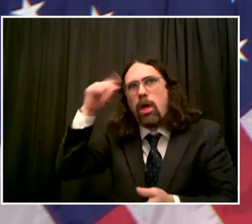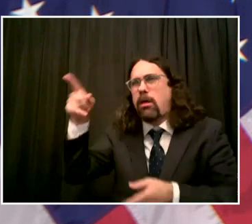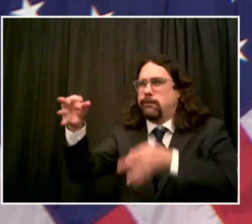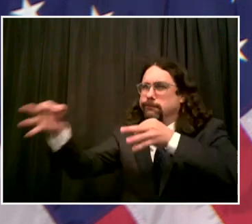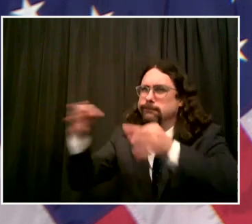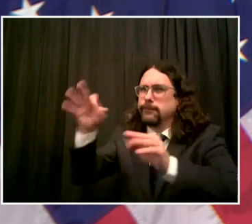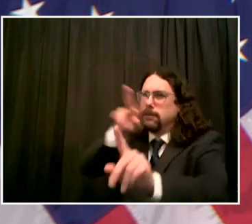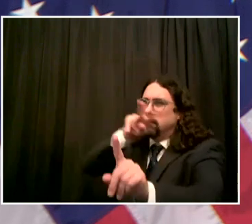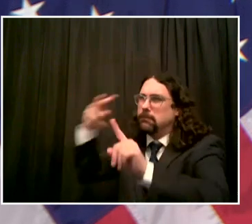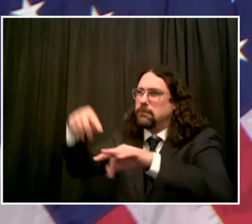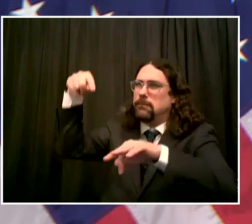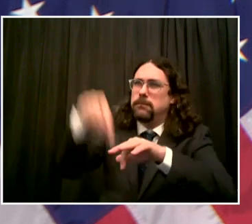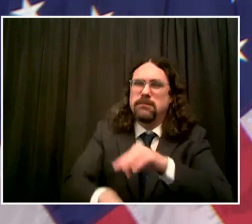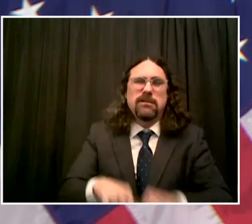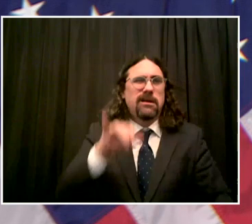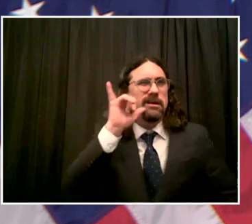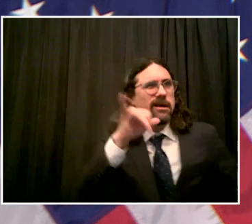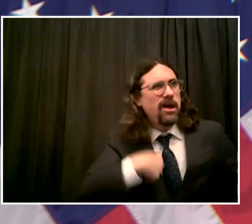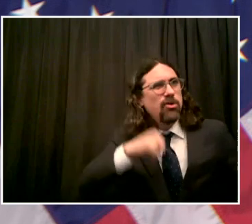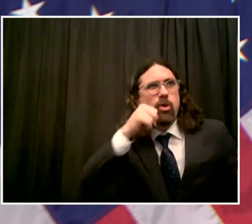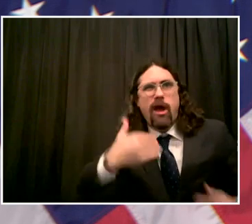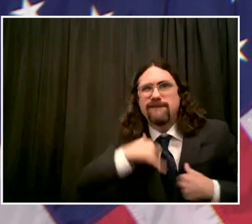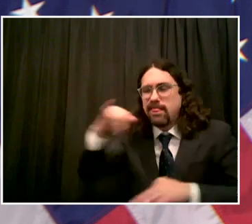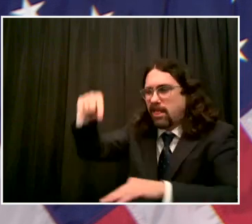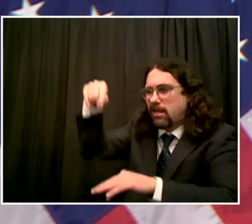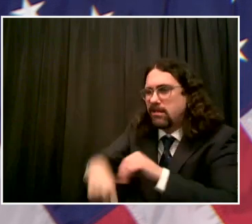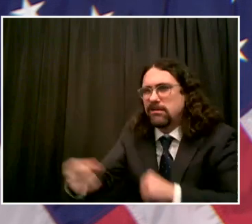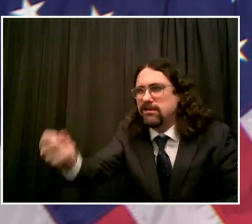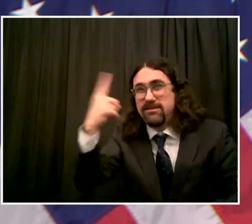YOU WERE OUT THERE.